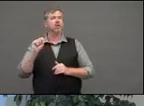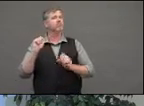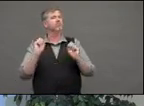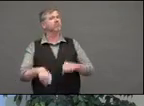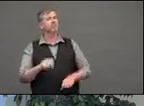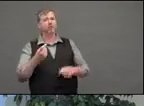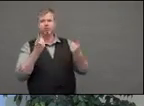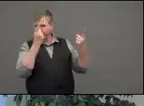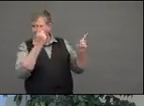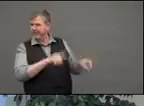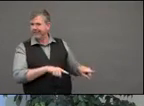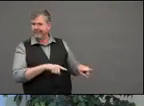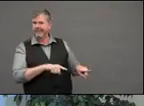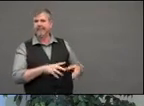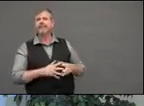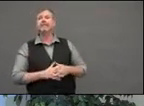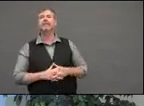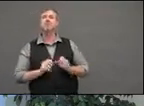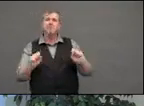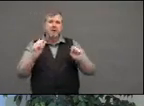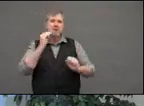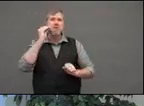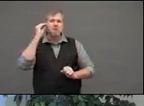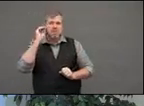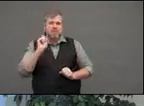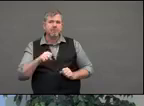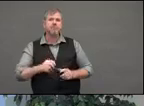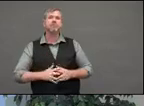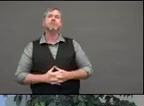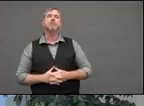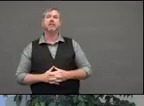think you know i can't i can't go home and